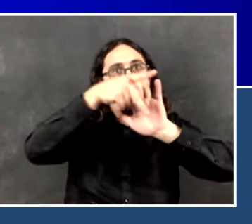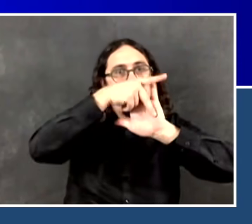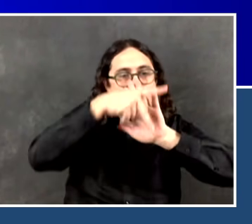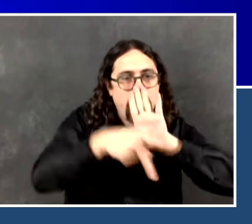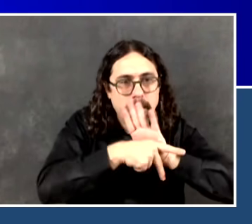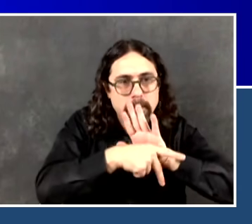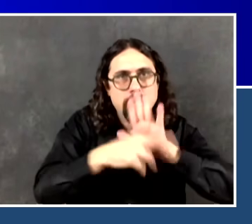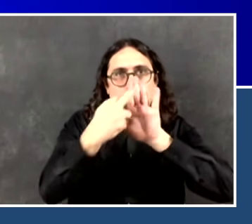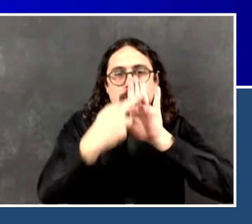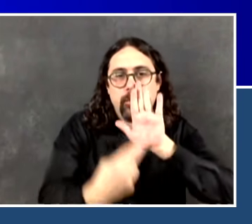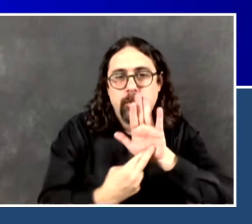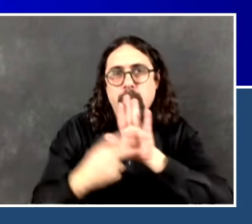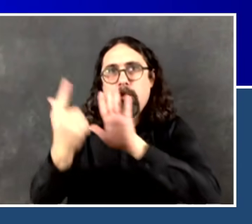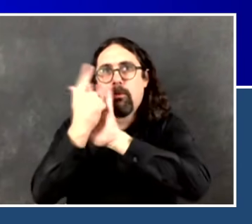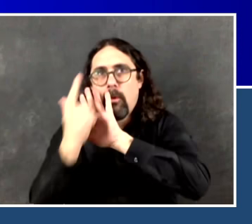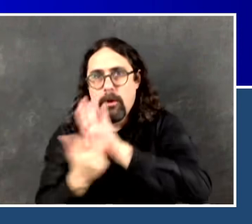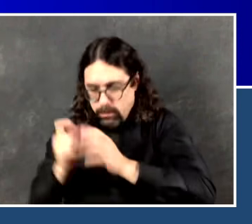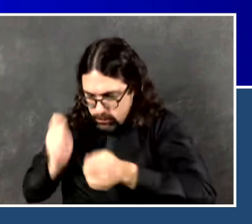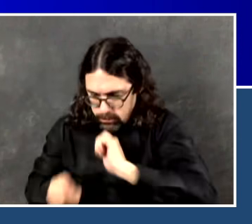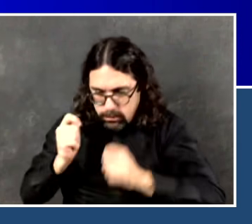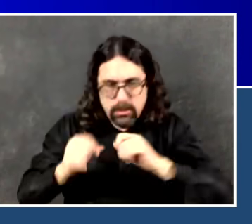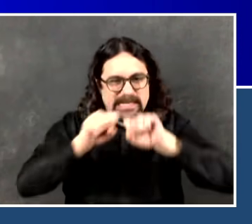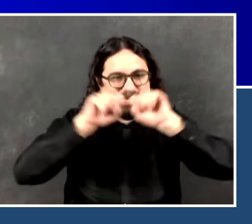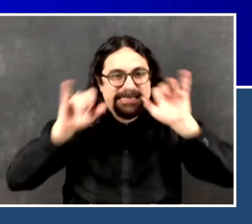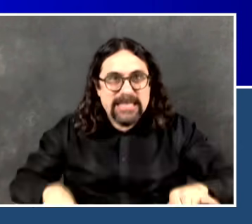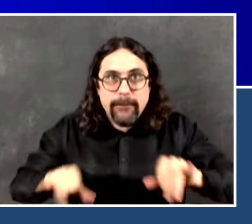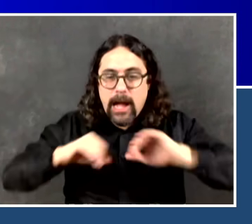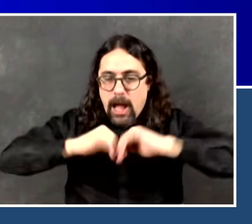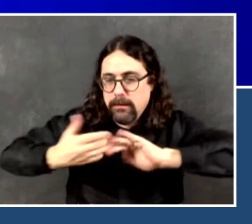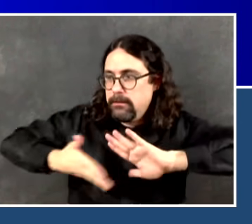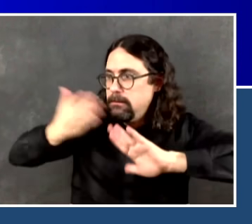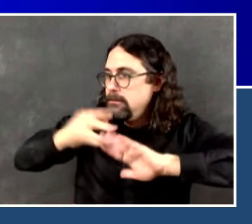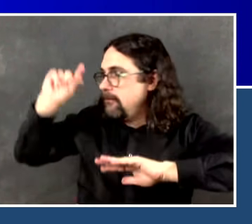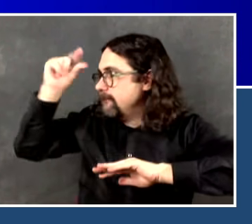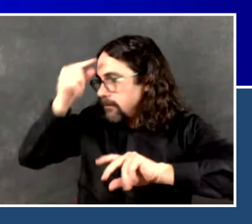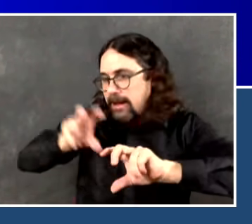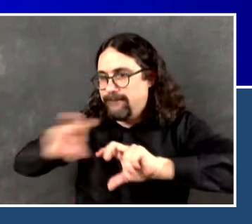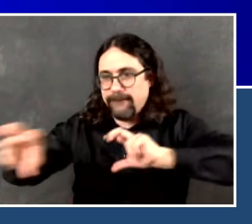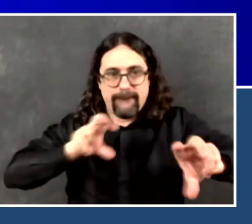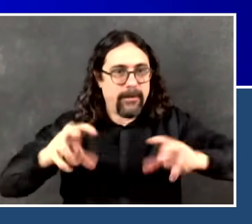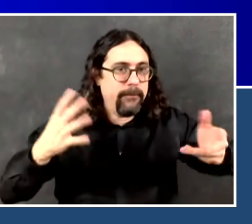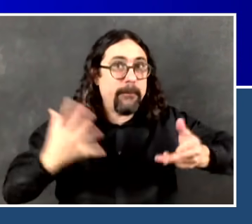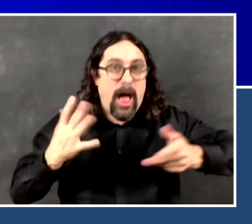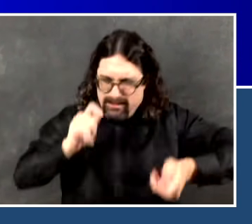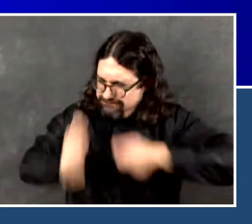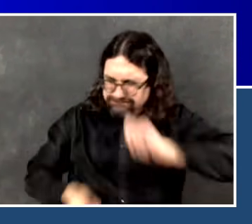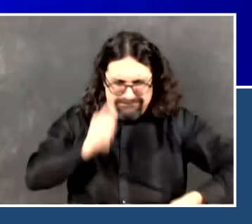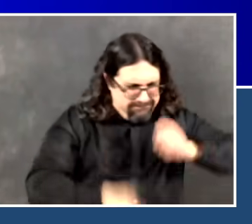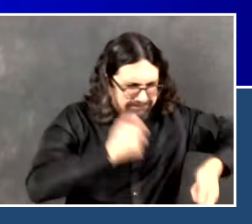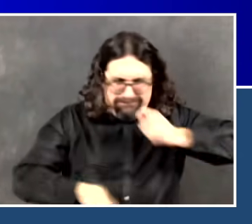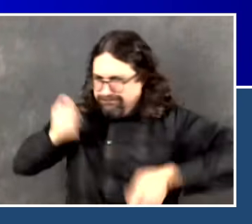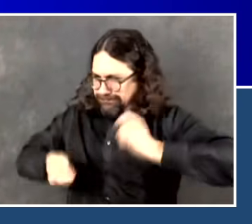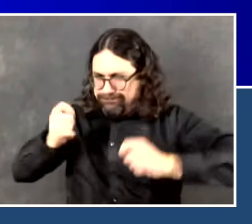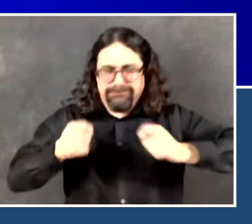FO ARLLND A IT WAS A SEA CHANGE. IT WAS A BREAK POINT IN THE HISTORY OF THIS COUNTRY. BY THE WAY, THE